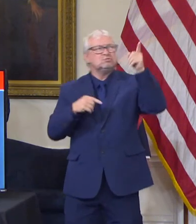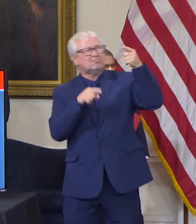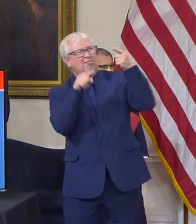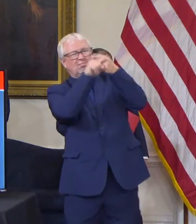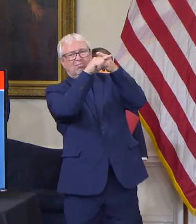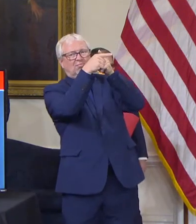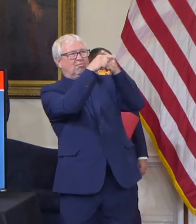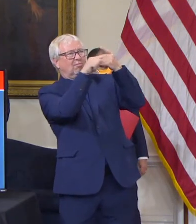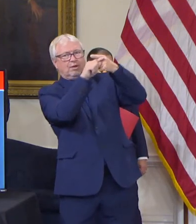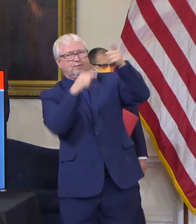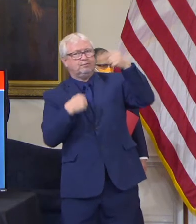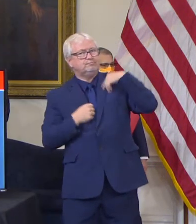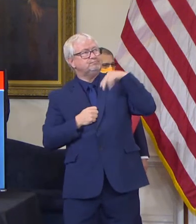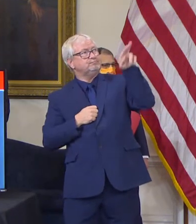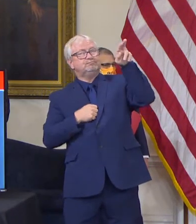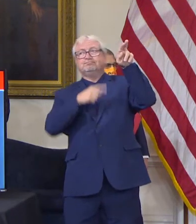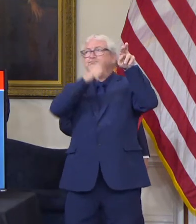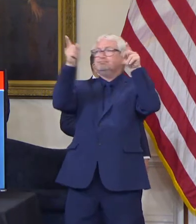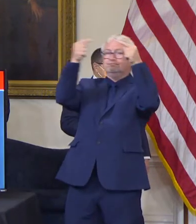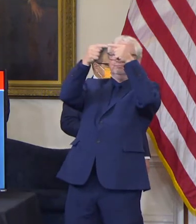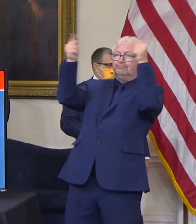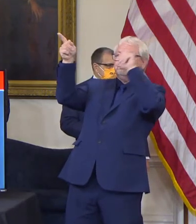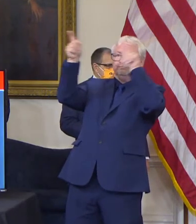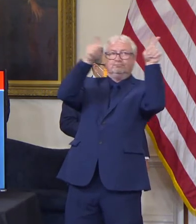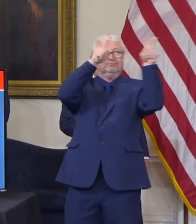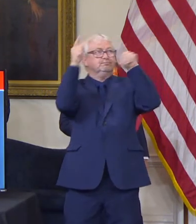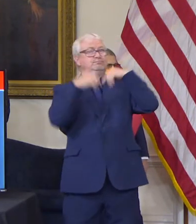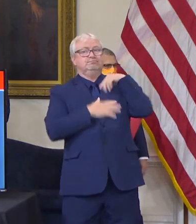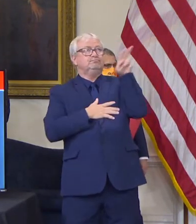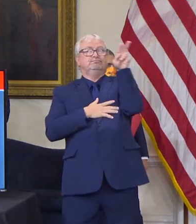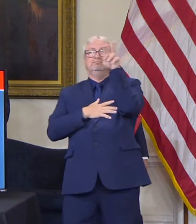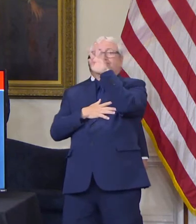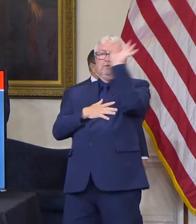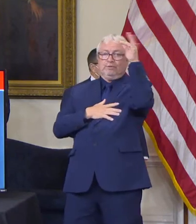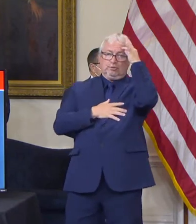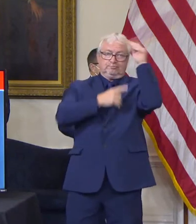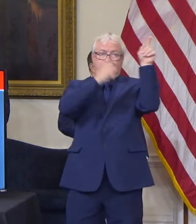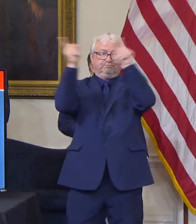In spite of that, Maryland health officials and our state have spent the last several months building the